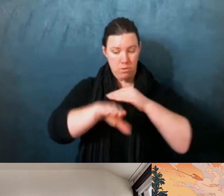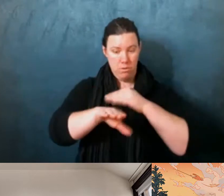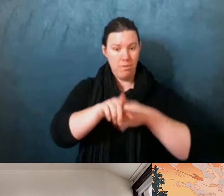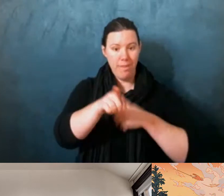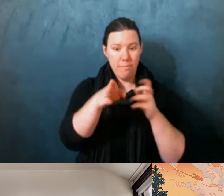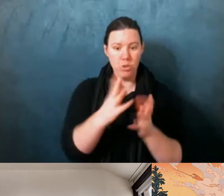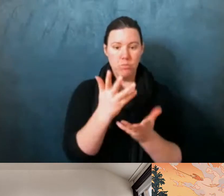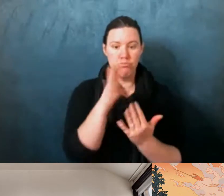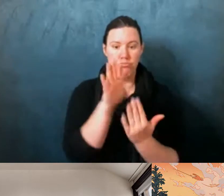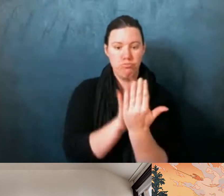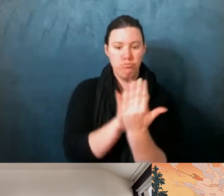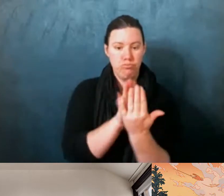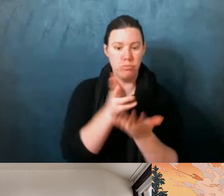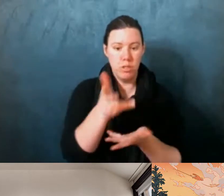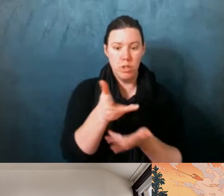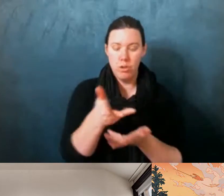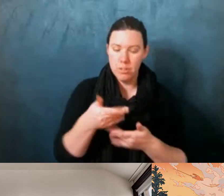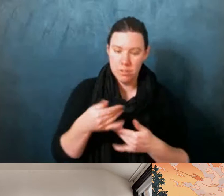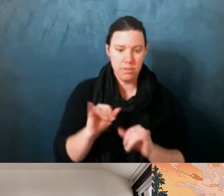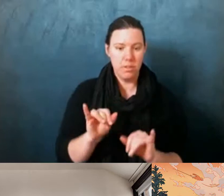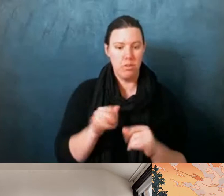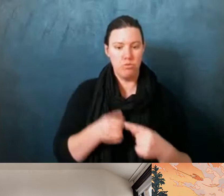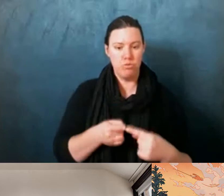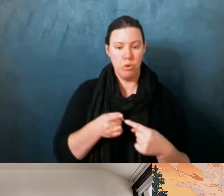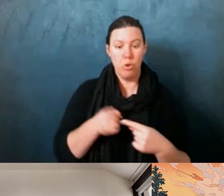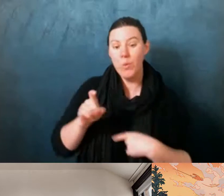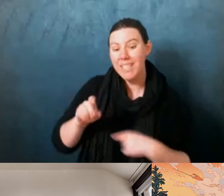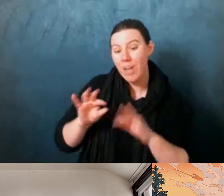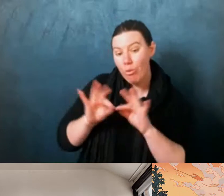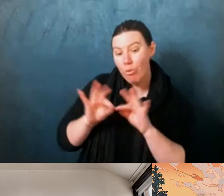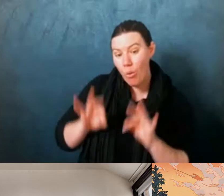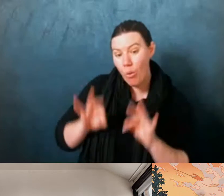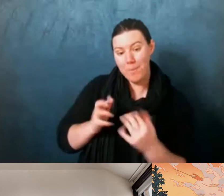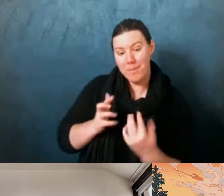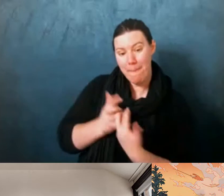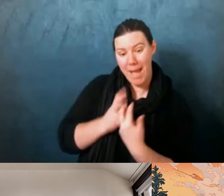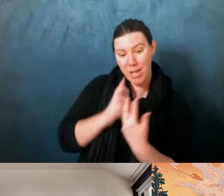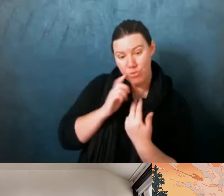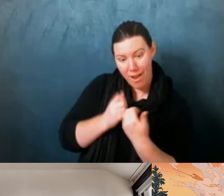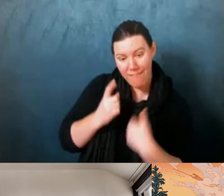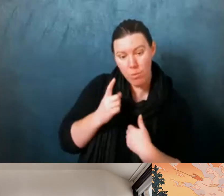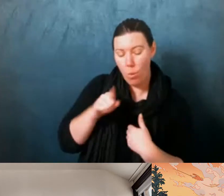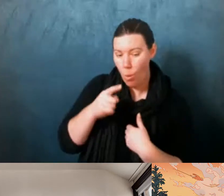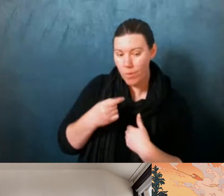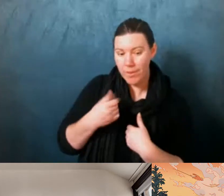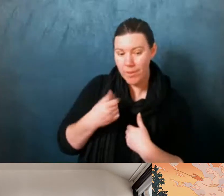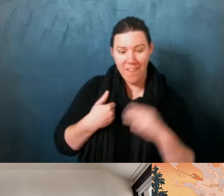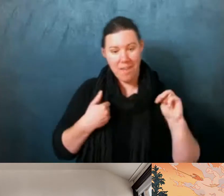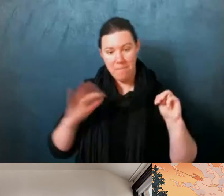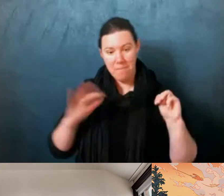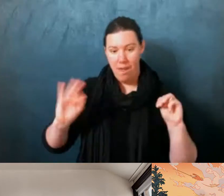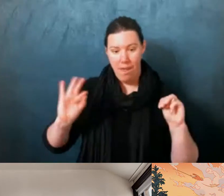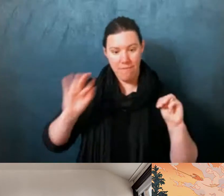and that is still a huge problem in this state. I sit and I listen to trans women talk all the time about the horrendous experiences they have